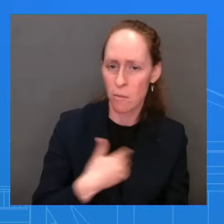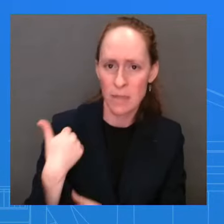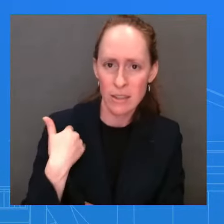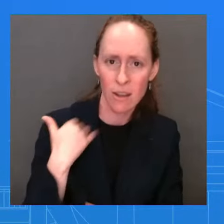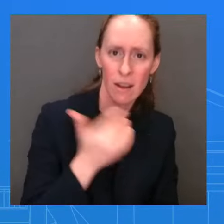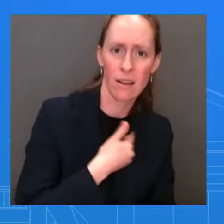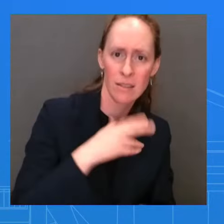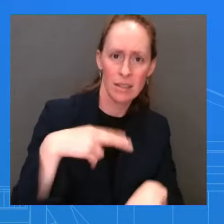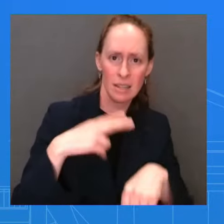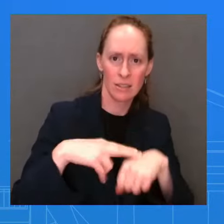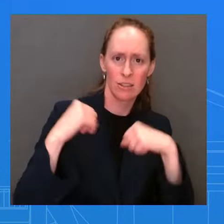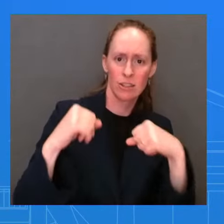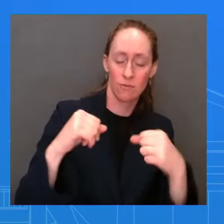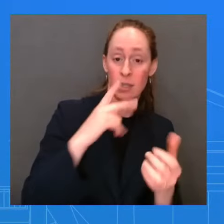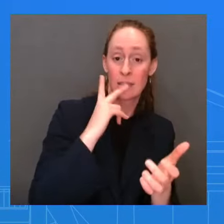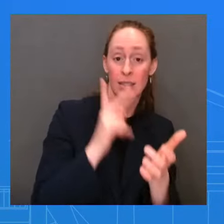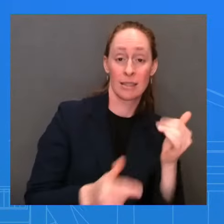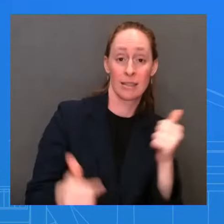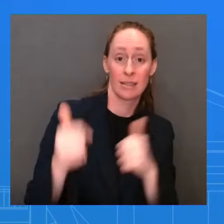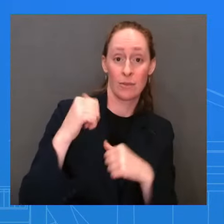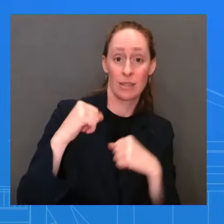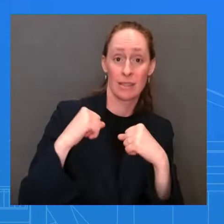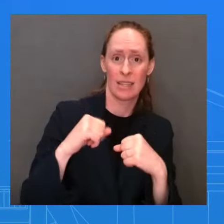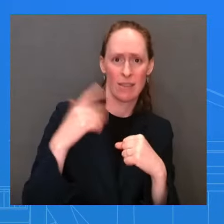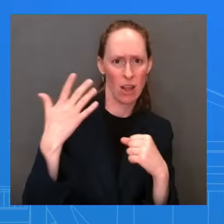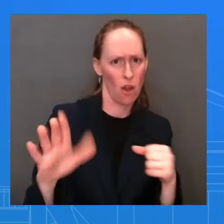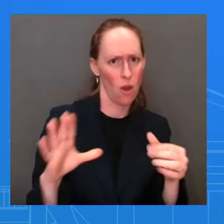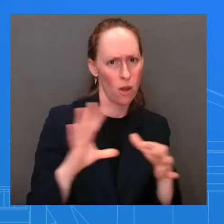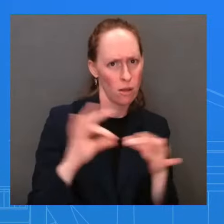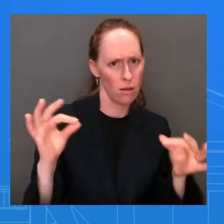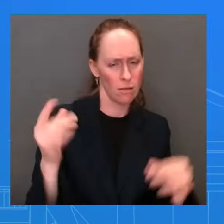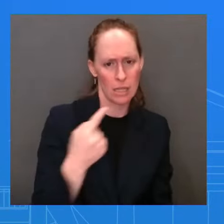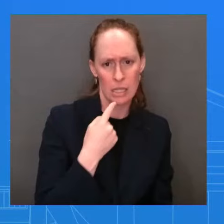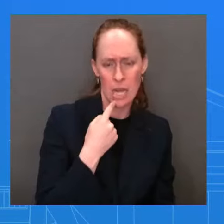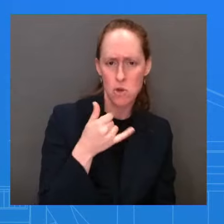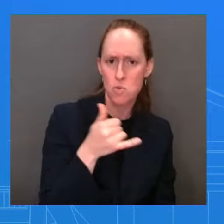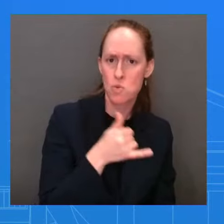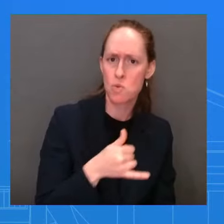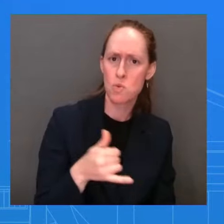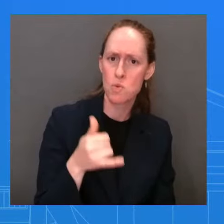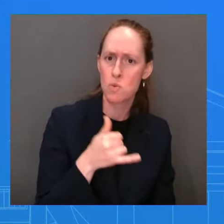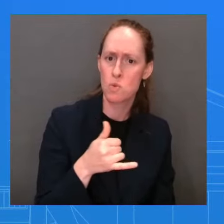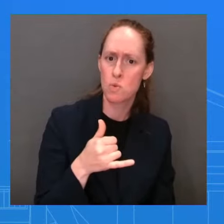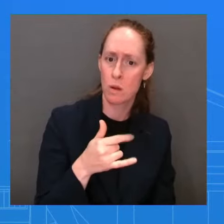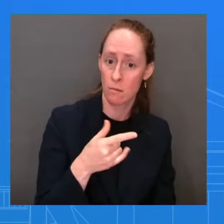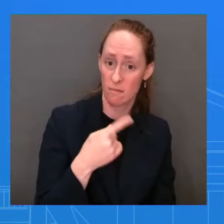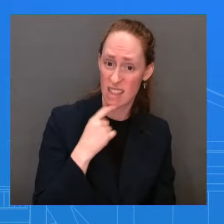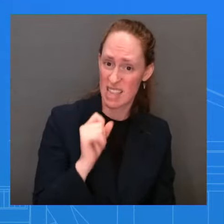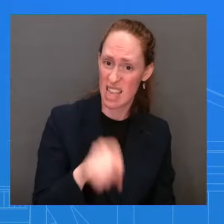"a rip- -- a ripple effect through the force that makes us far less ready when we need to be."